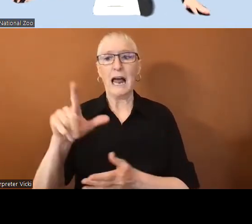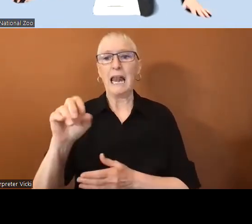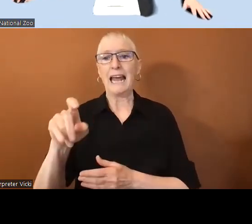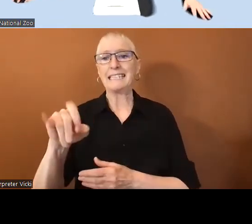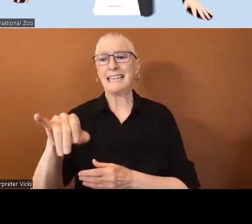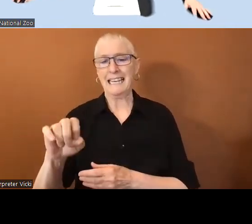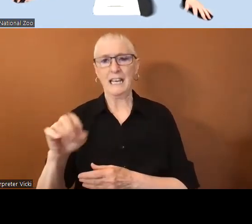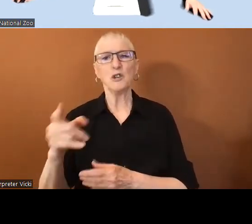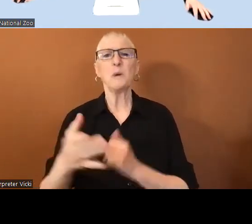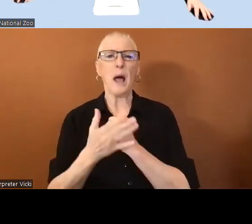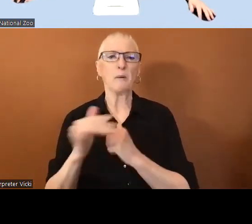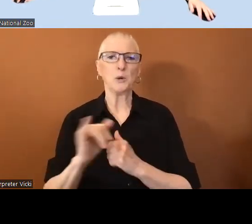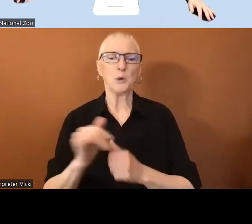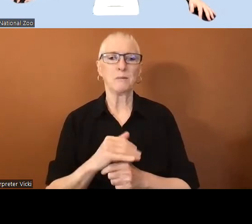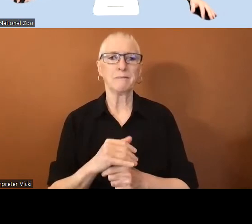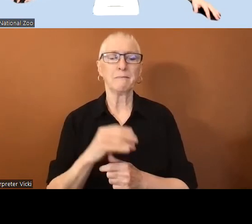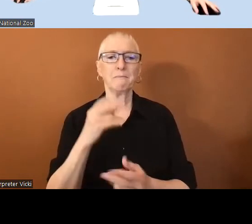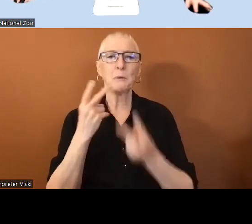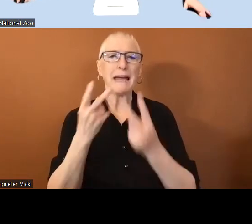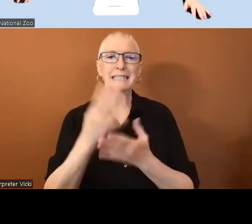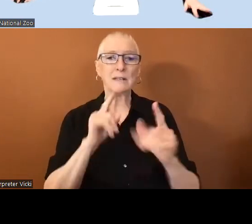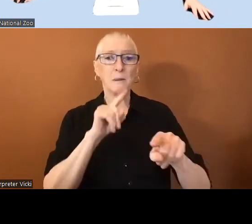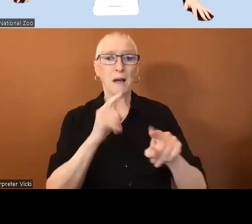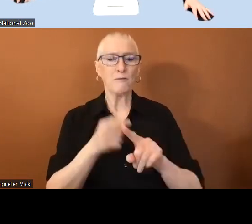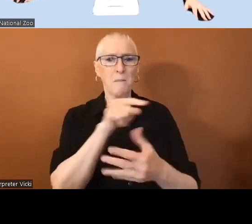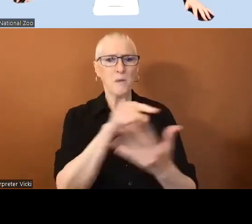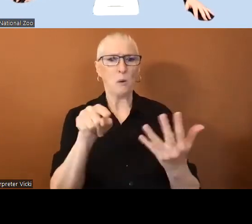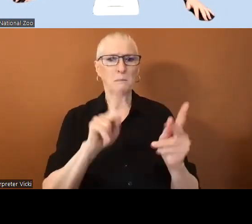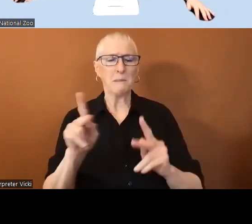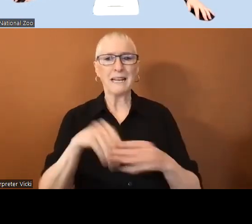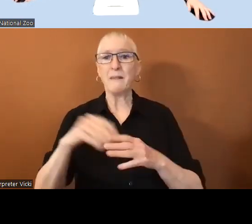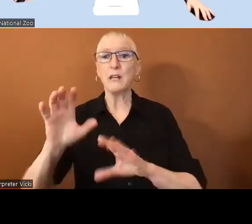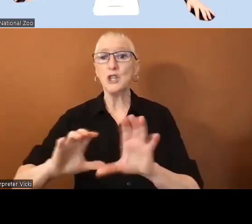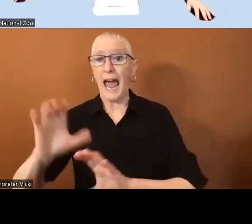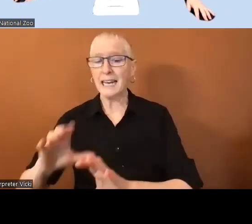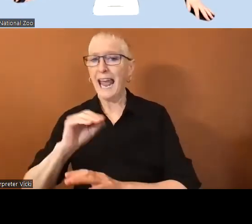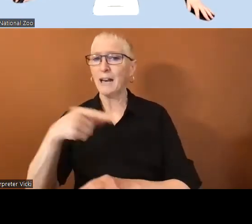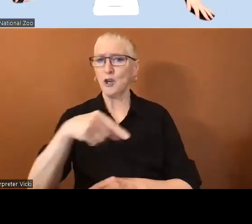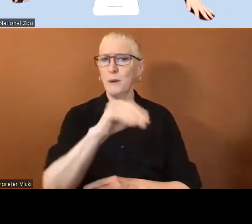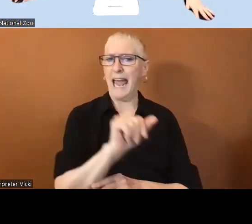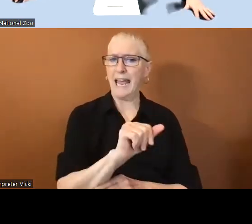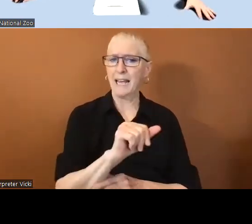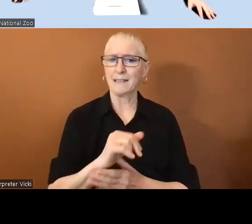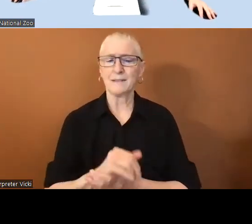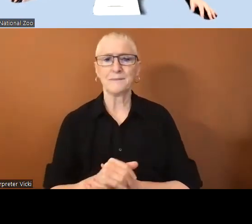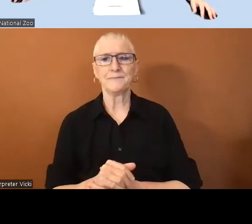us out. You may see some responses from them in the chat and in the Q&A. Wow, we have people